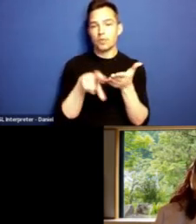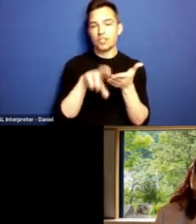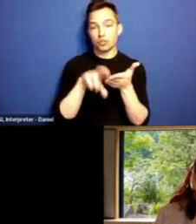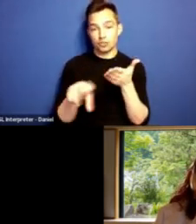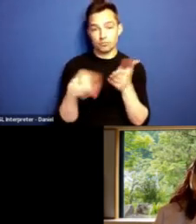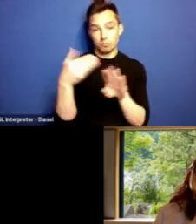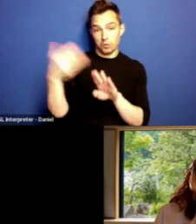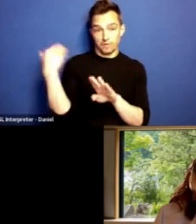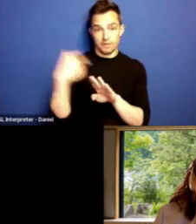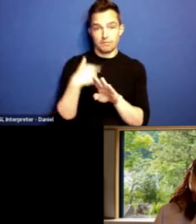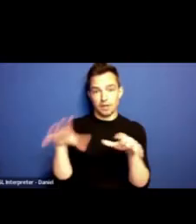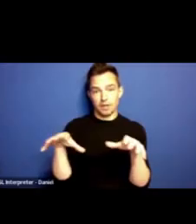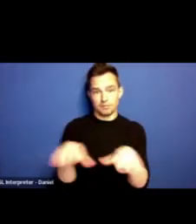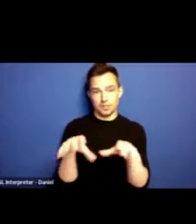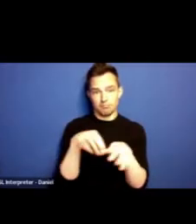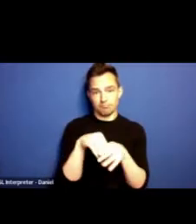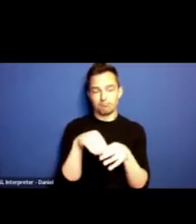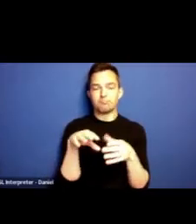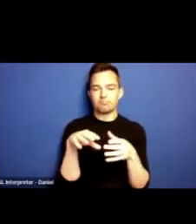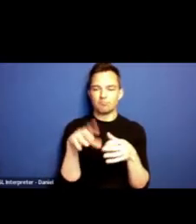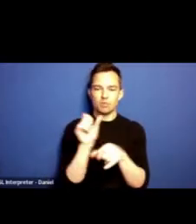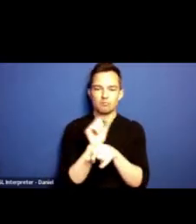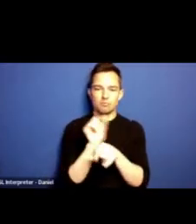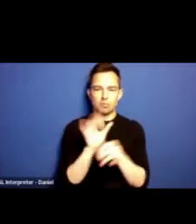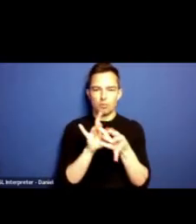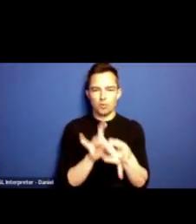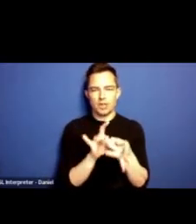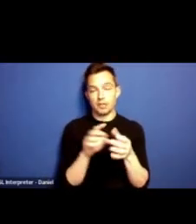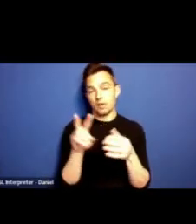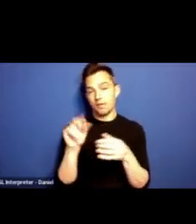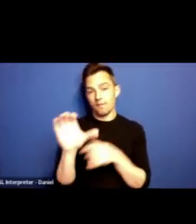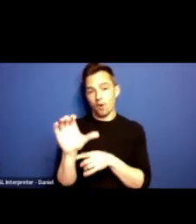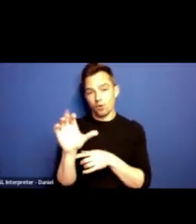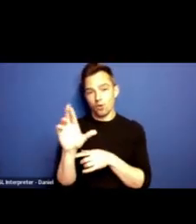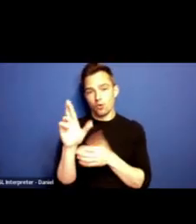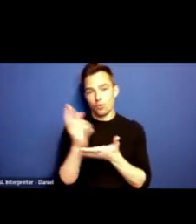did in employment with Voc Rehab. In here in the state of